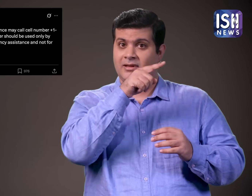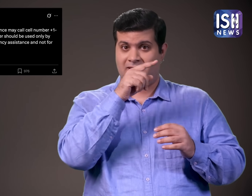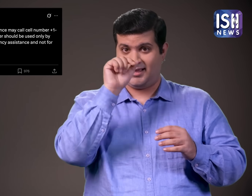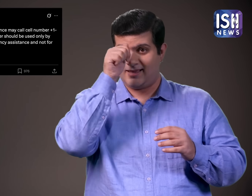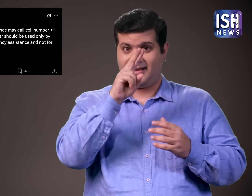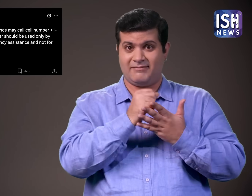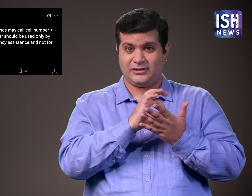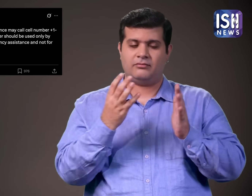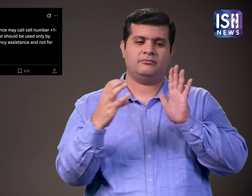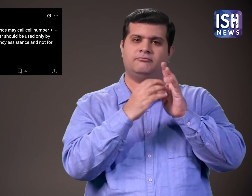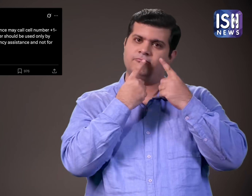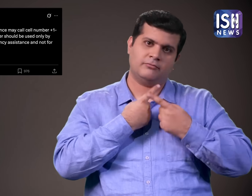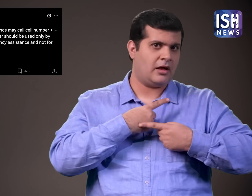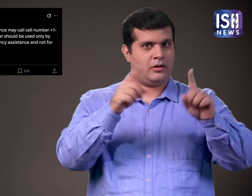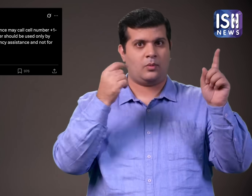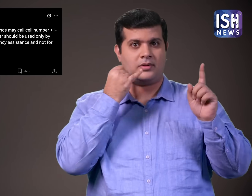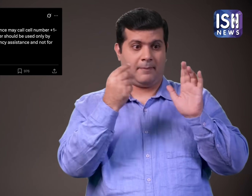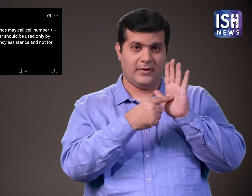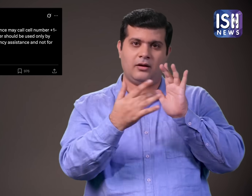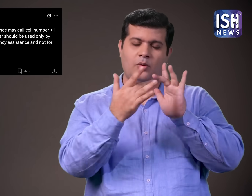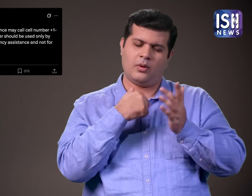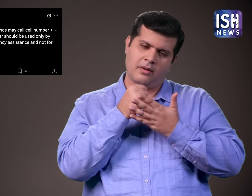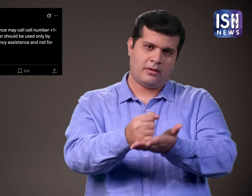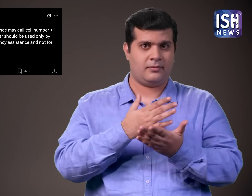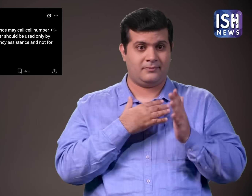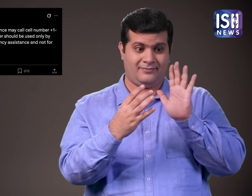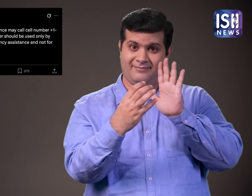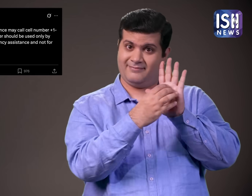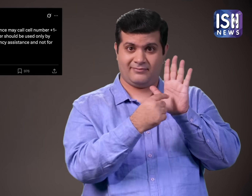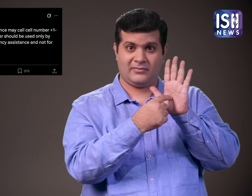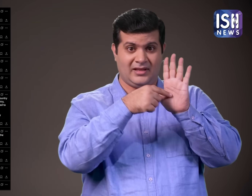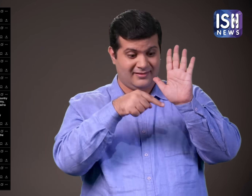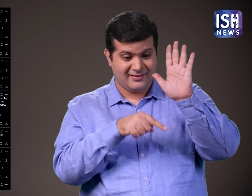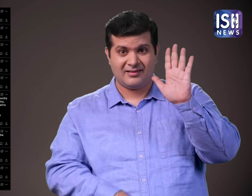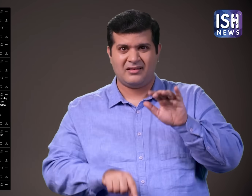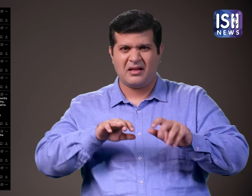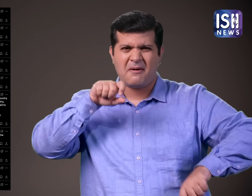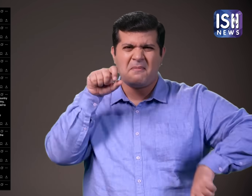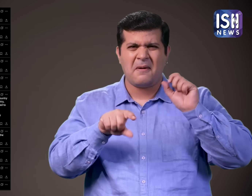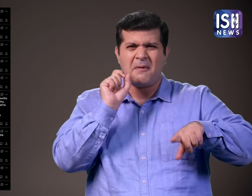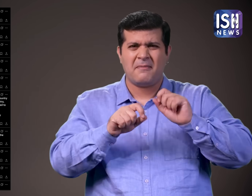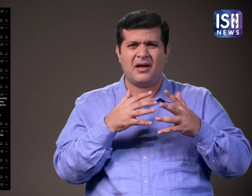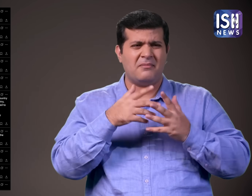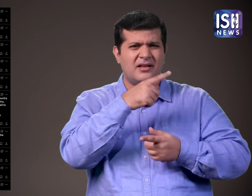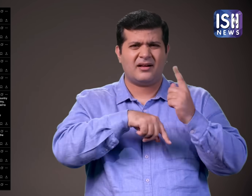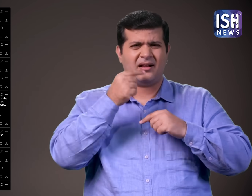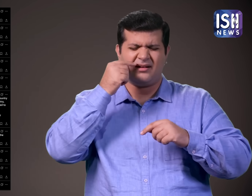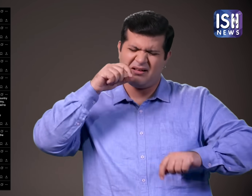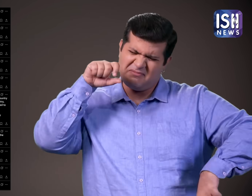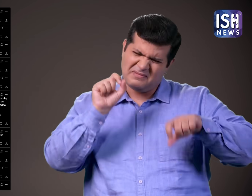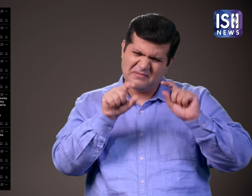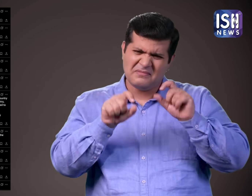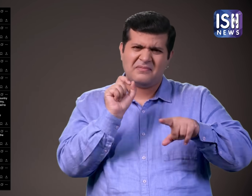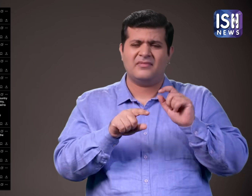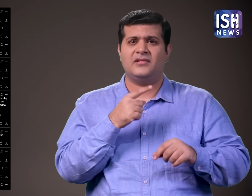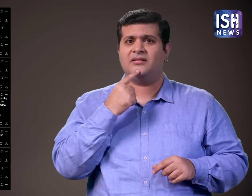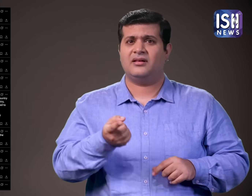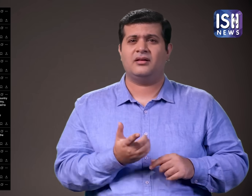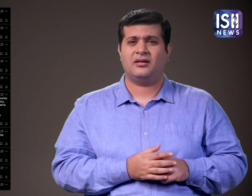After the Indian embassy shared a helpline number on X for Indians, the post drew numerous comments from Americans.